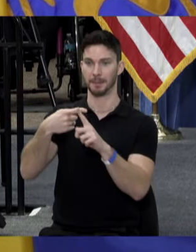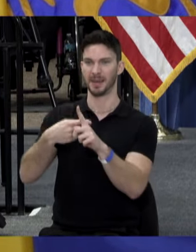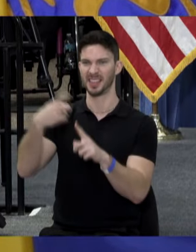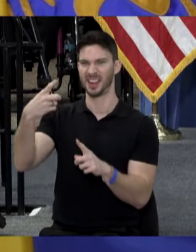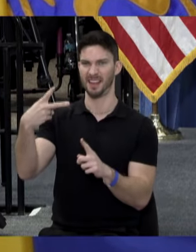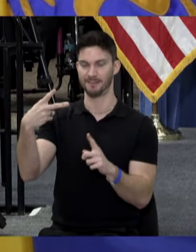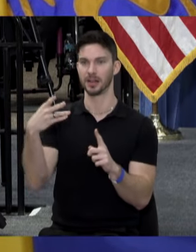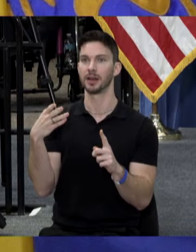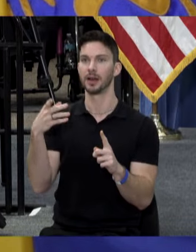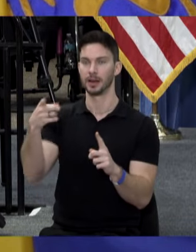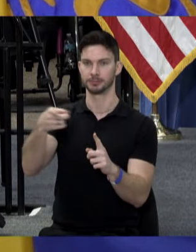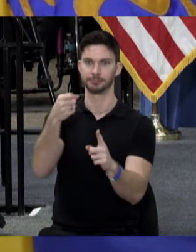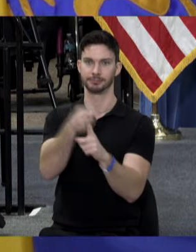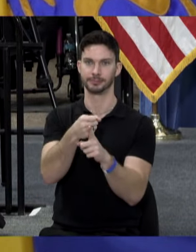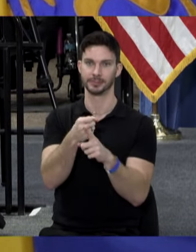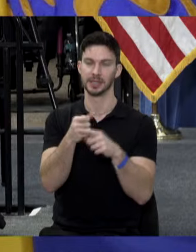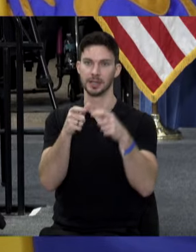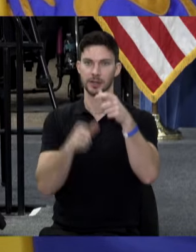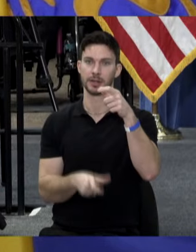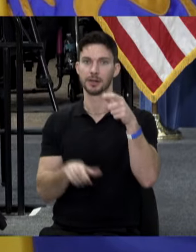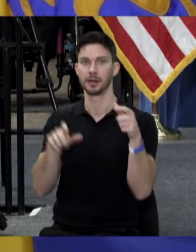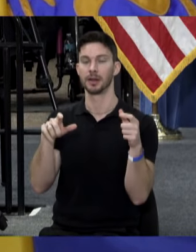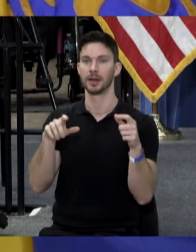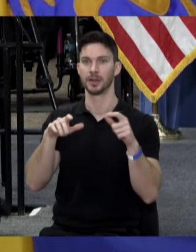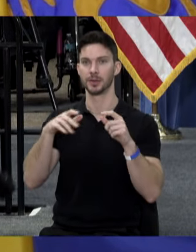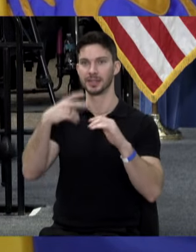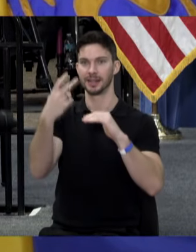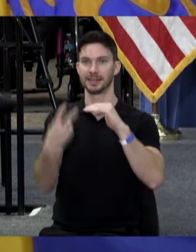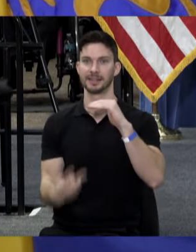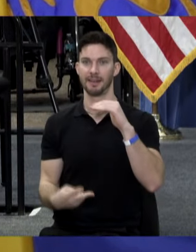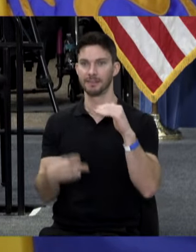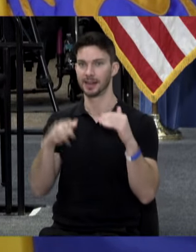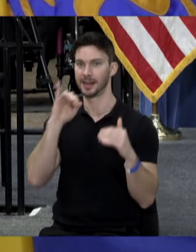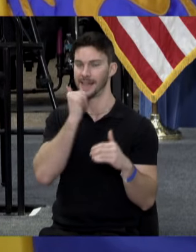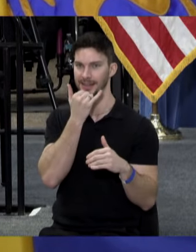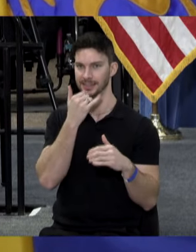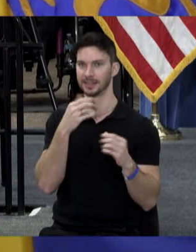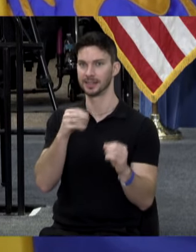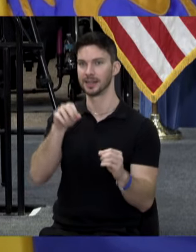he sustained a spinal cord injury from a diving accident in southwest Missouri on a river.